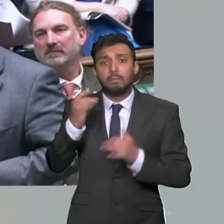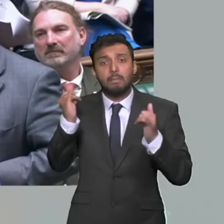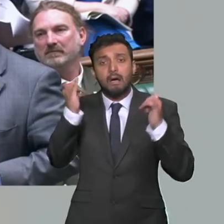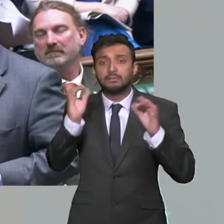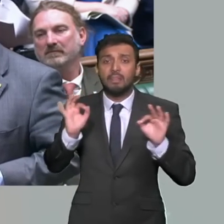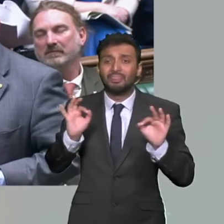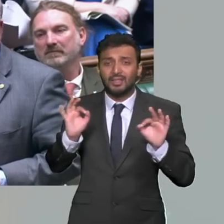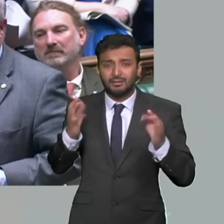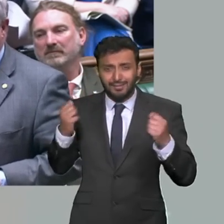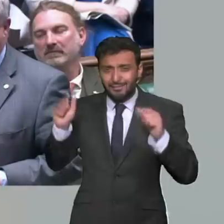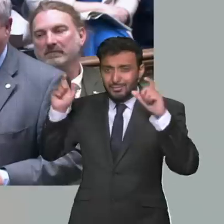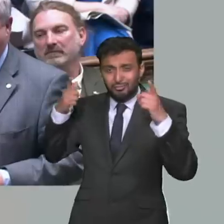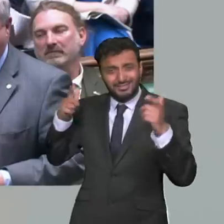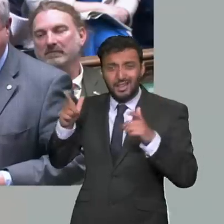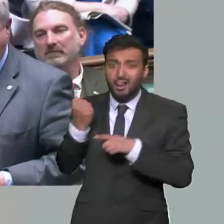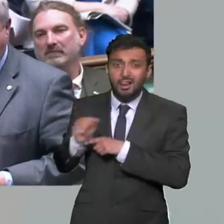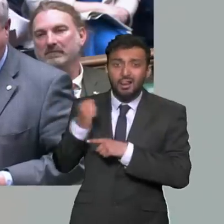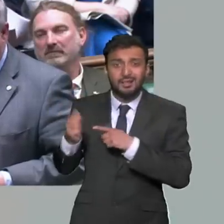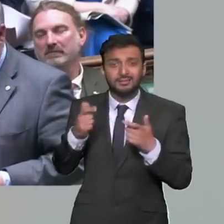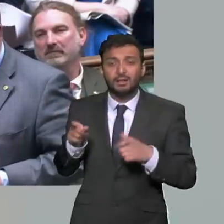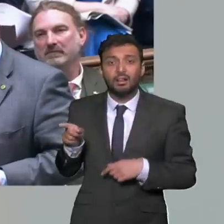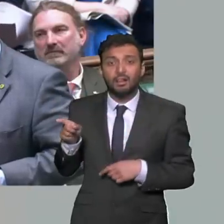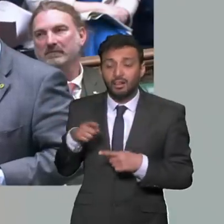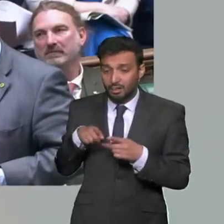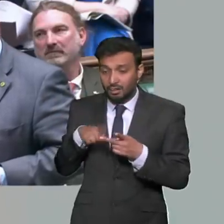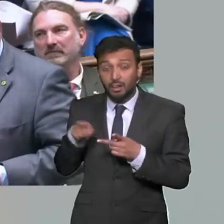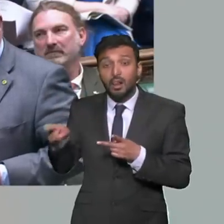He apologised for one simple reason: he got caught.